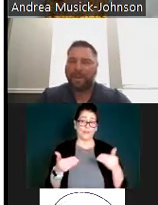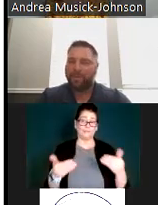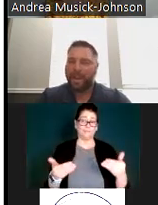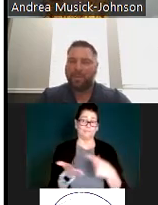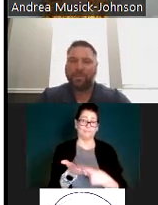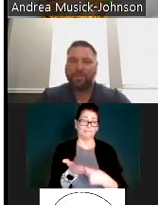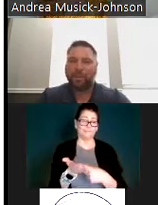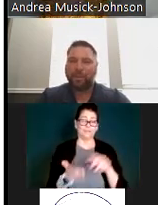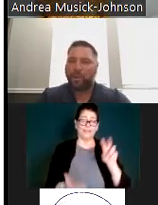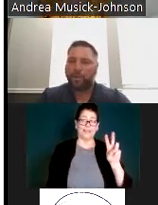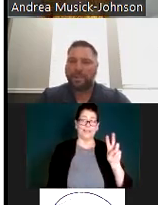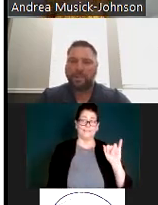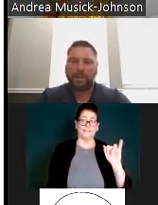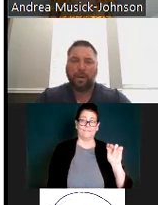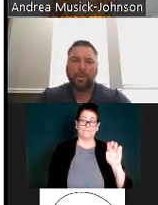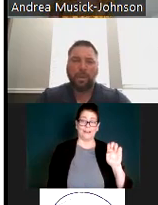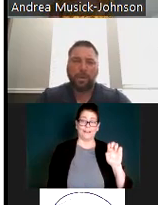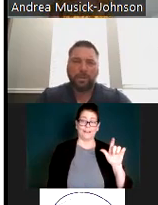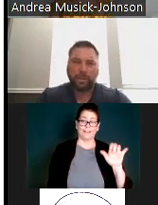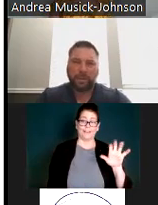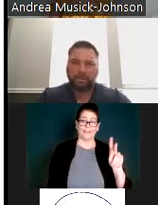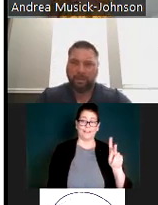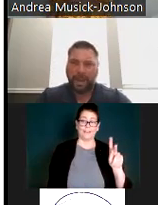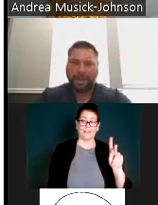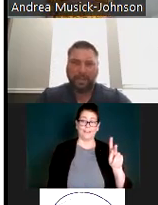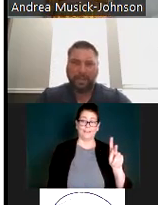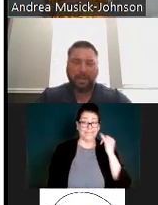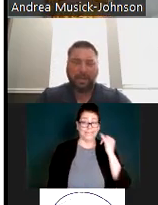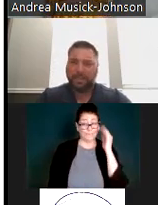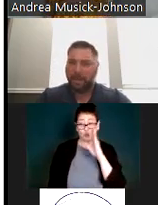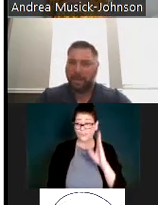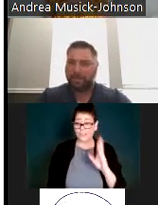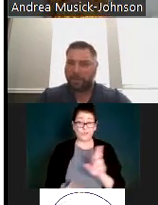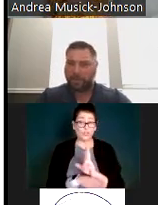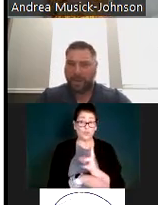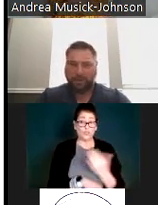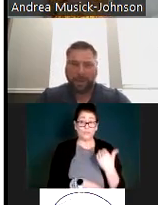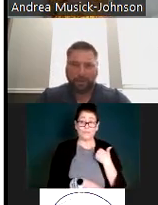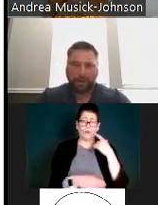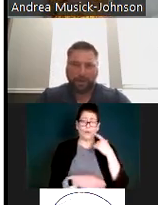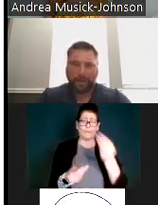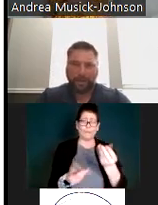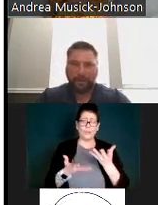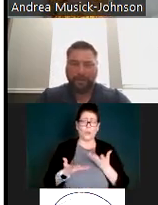If you've never used VINELink before, please let me know so we can answer as many questions as possible to ensure that everyone has a great understanding of it.